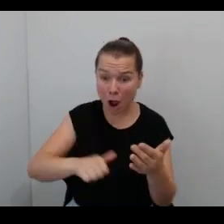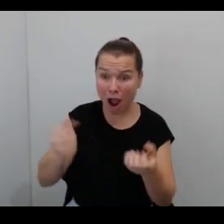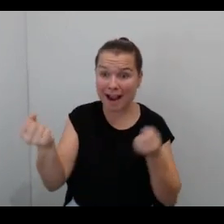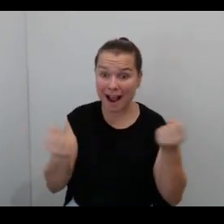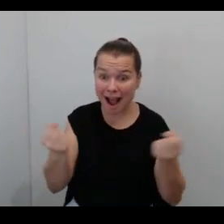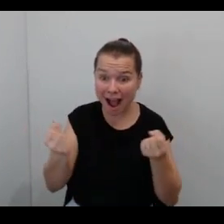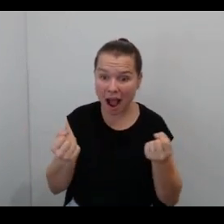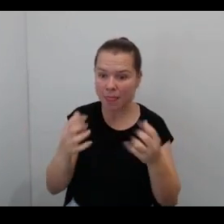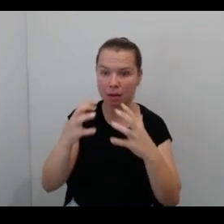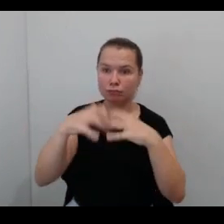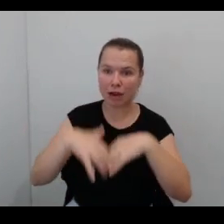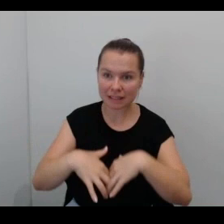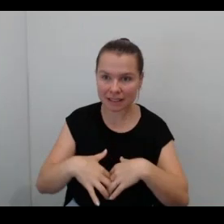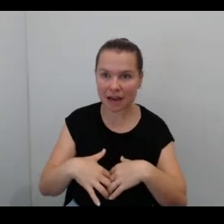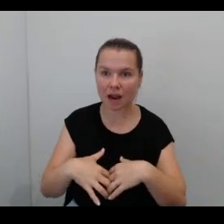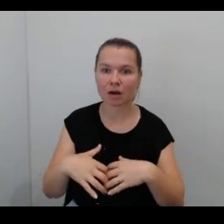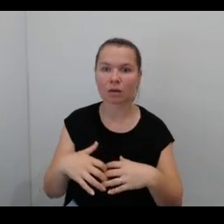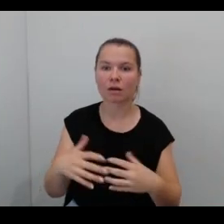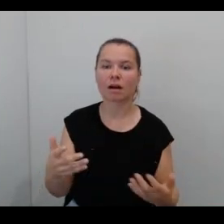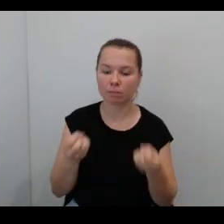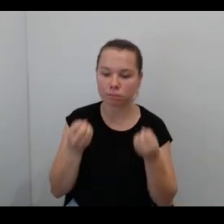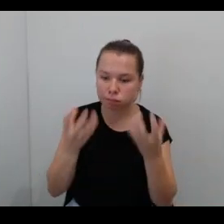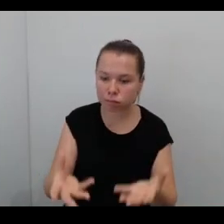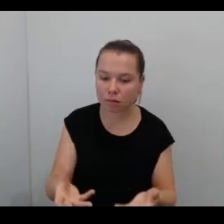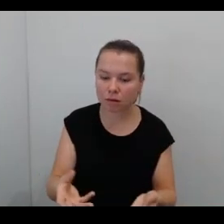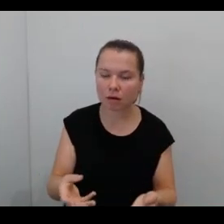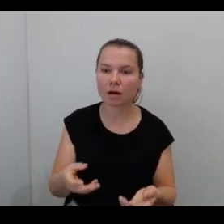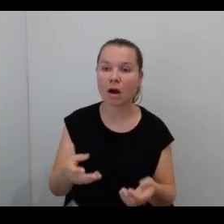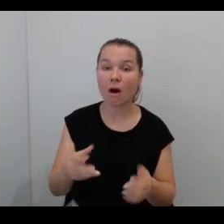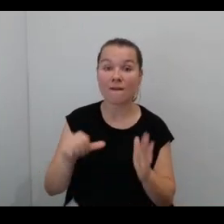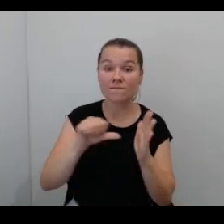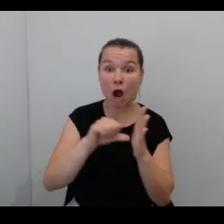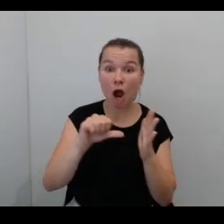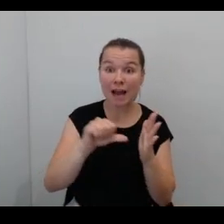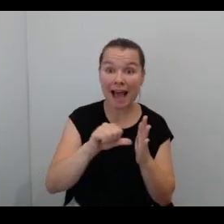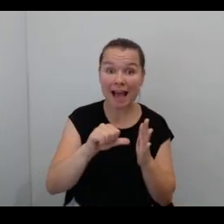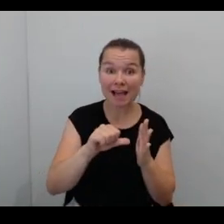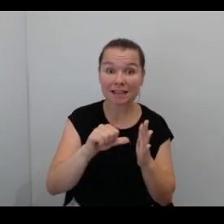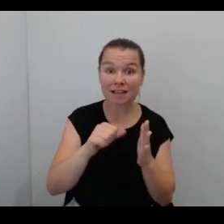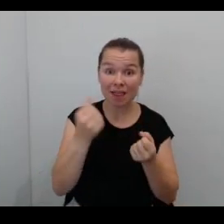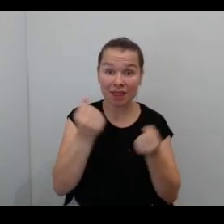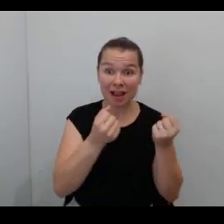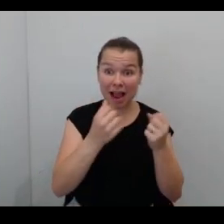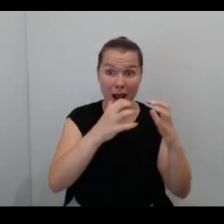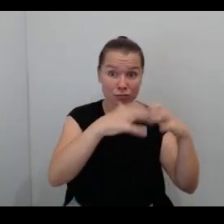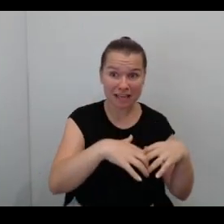They don't understand if they've got finance and the car breaks down they still have to pay the finance.